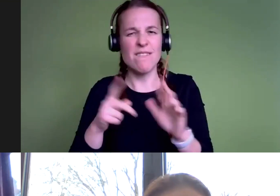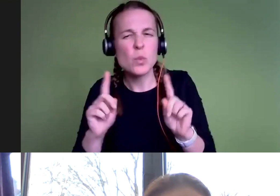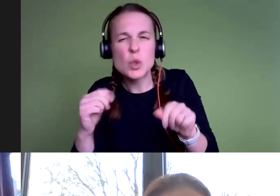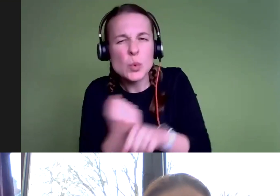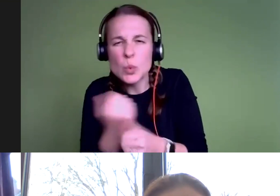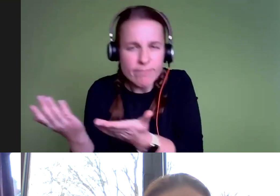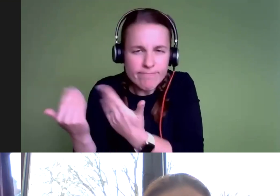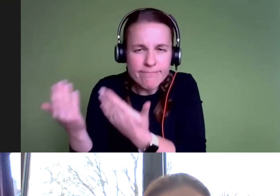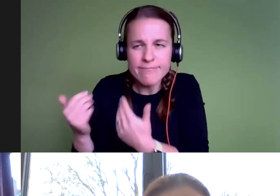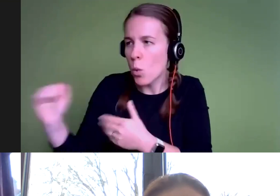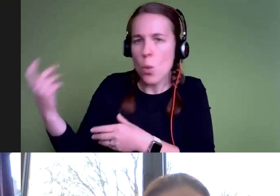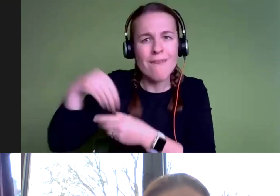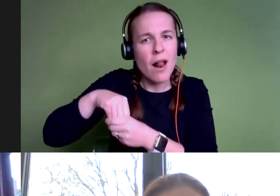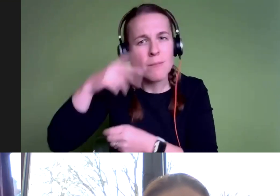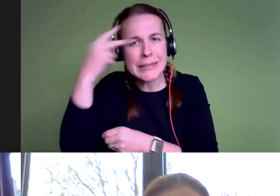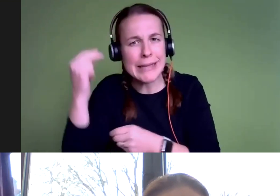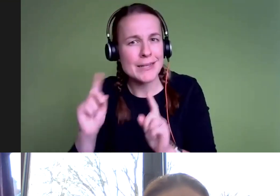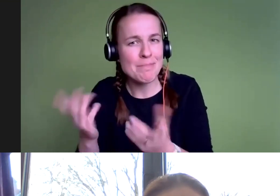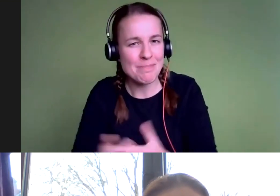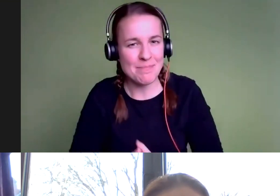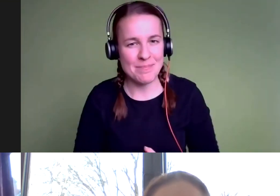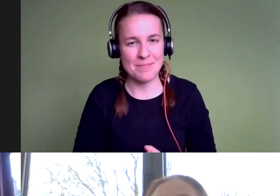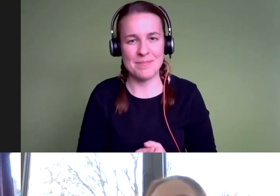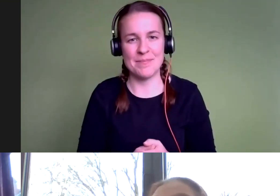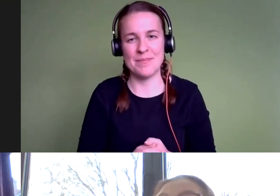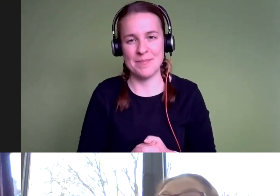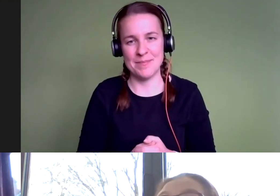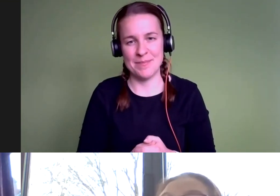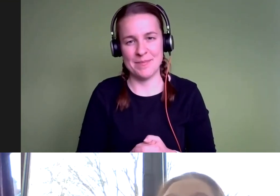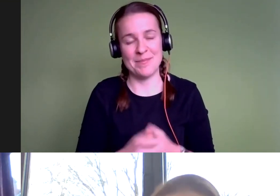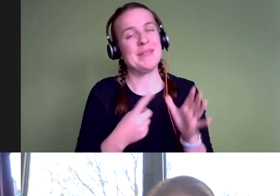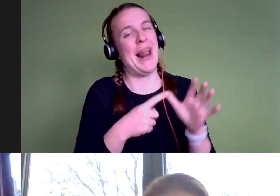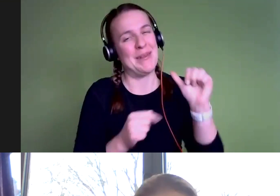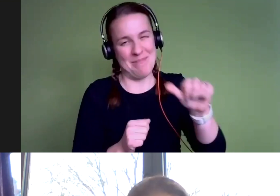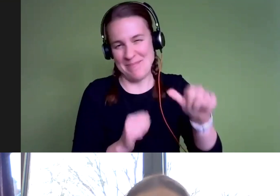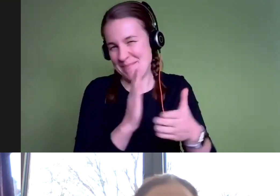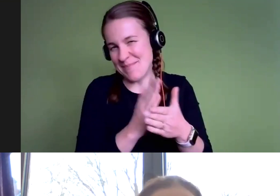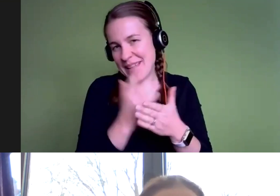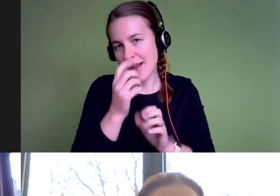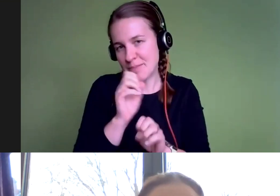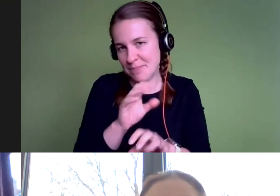that is enough from me. So Alex, could you share with us who you are, who is thrive